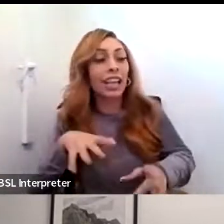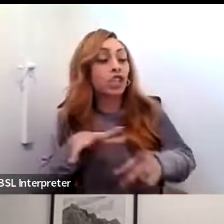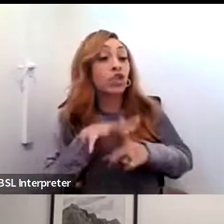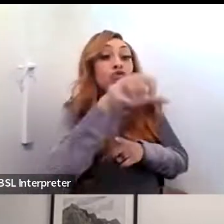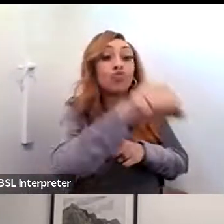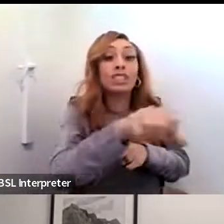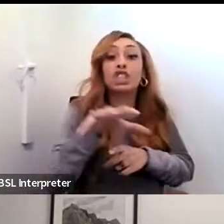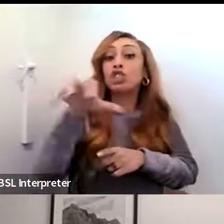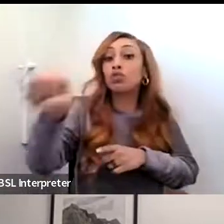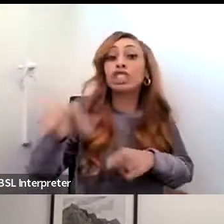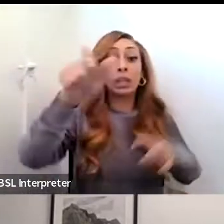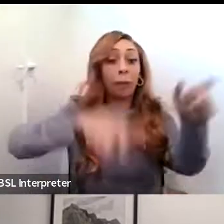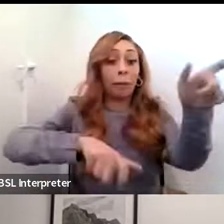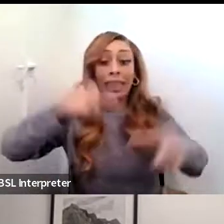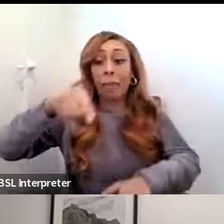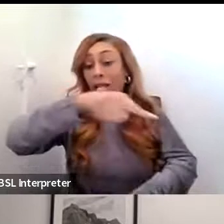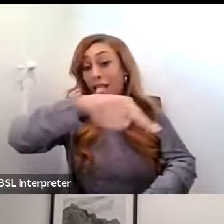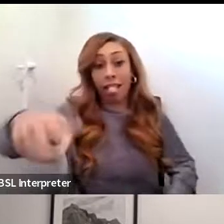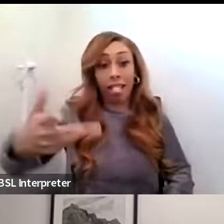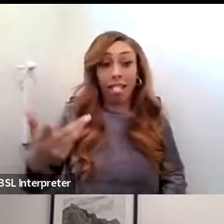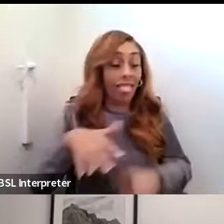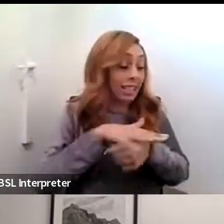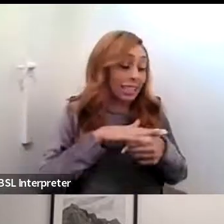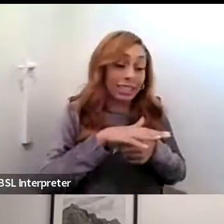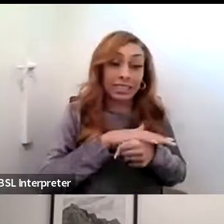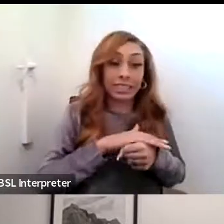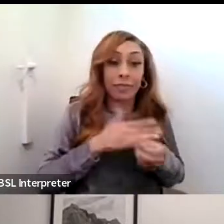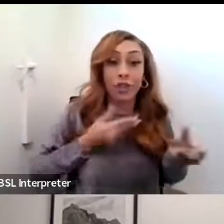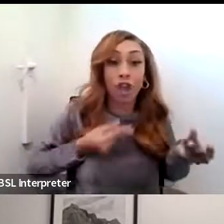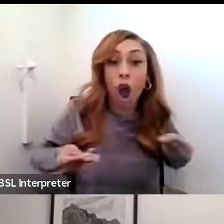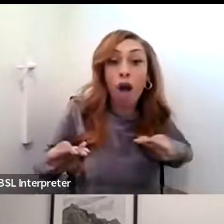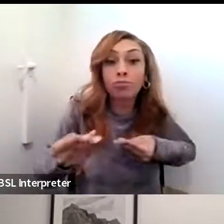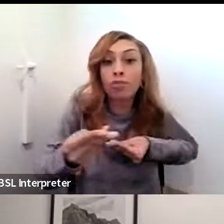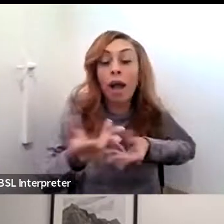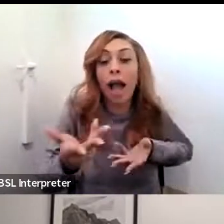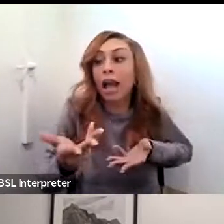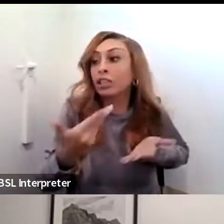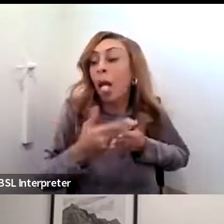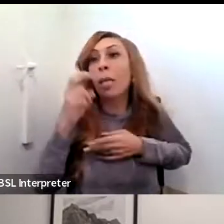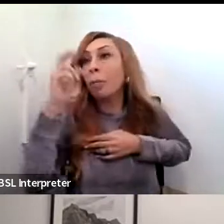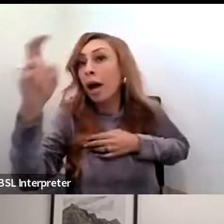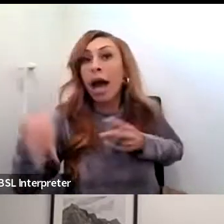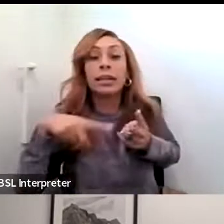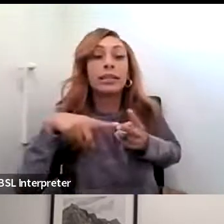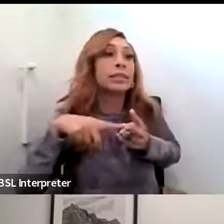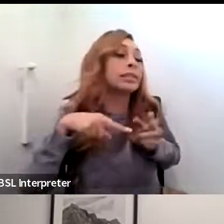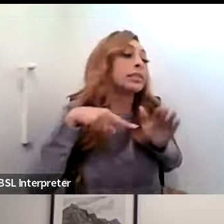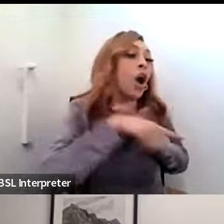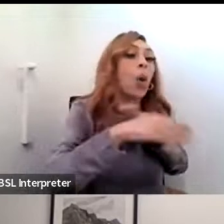If that situation is in a compromised situation on the bus, on the commute home from work, where there's lots of distractions,